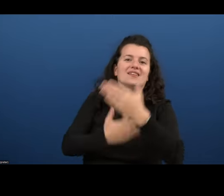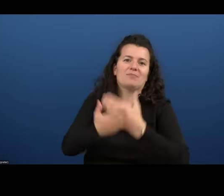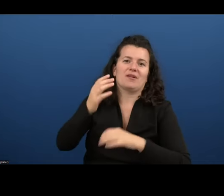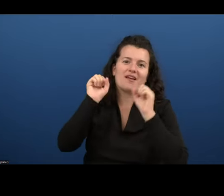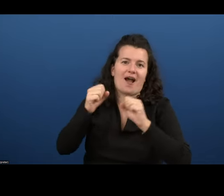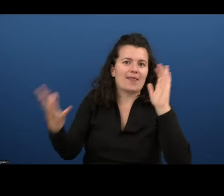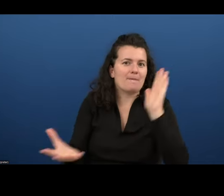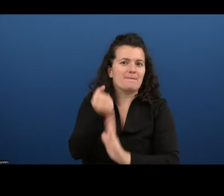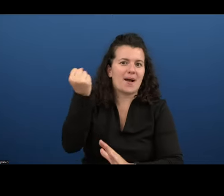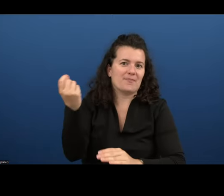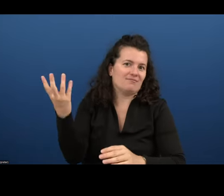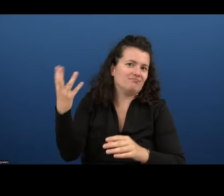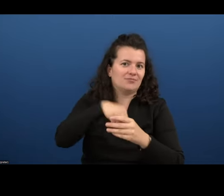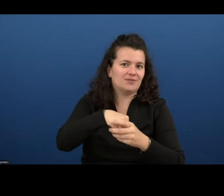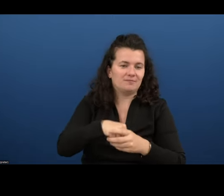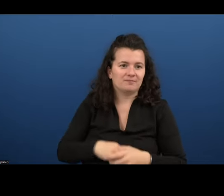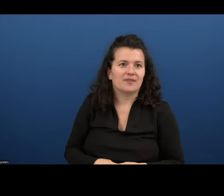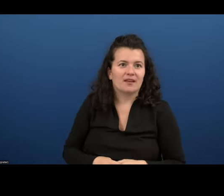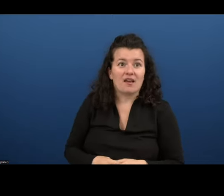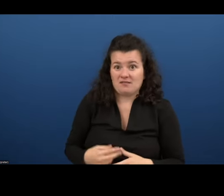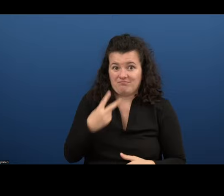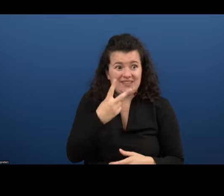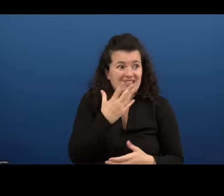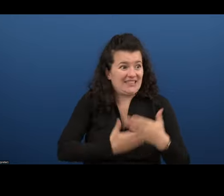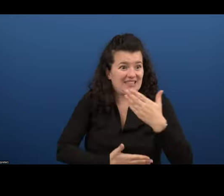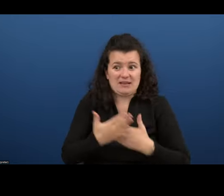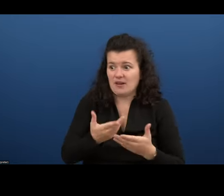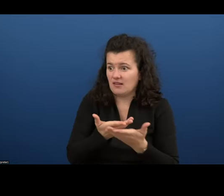accessibility. 14:33:39 The legislation that is being adopted